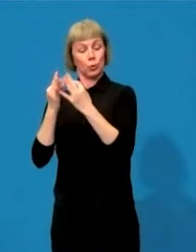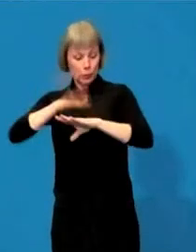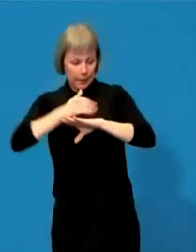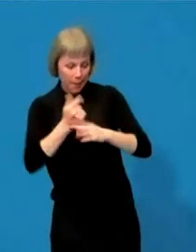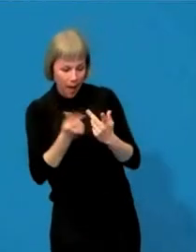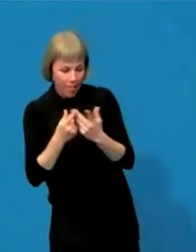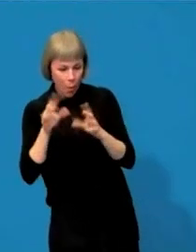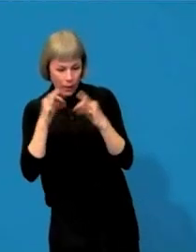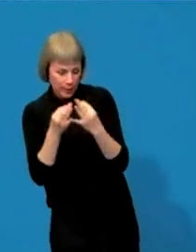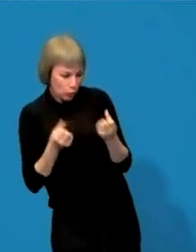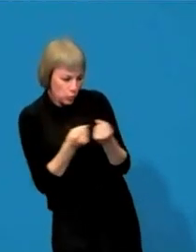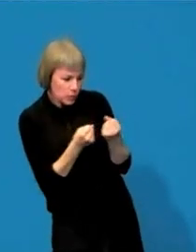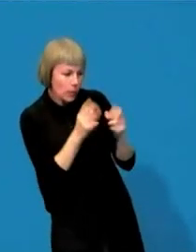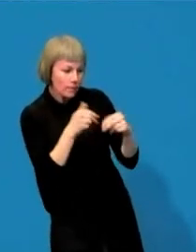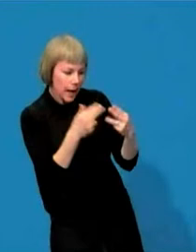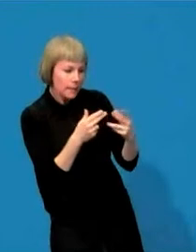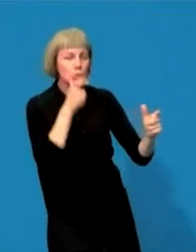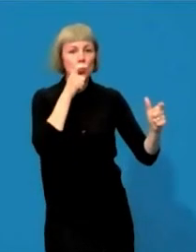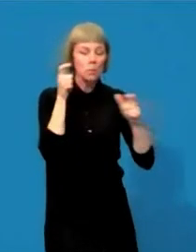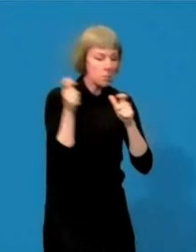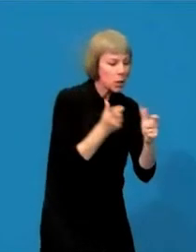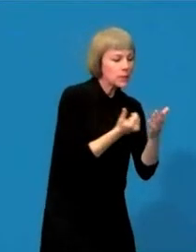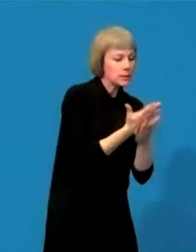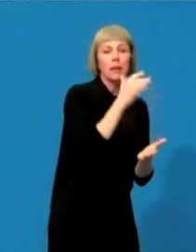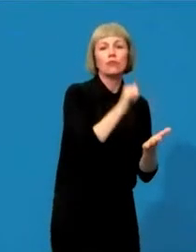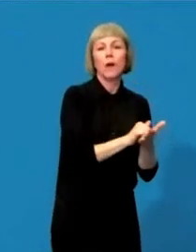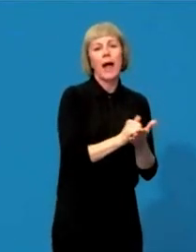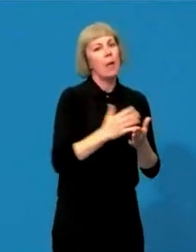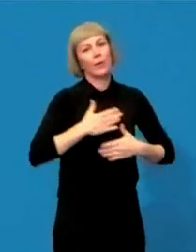and monitor it, like Marmingee was saying, so it is not rorted, in one sense, but is